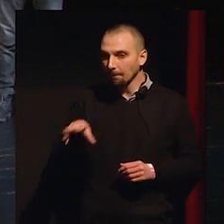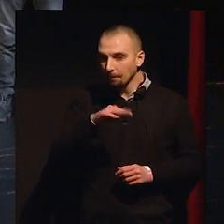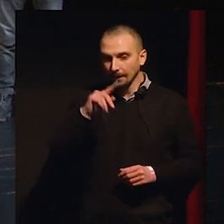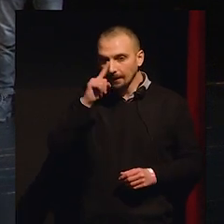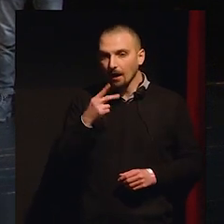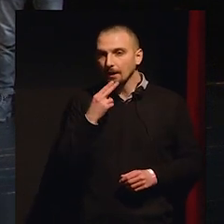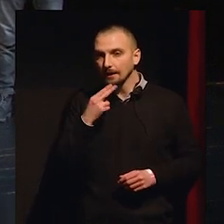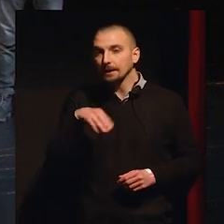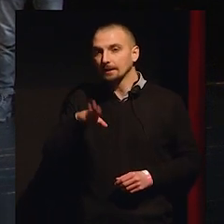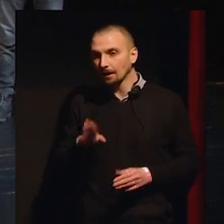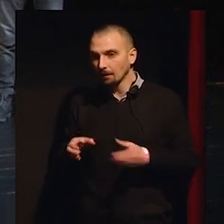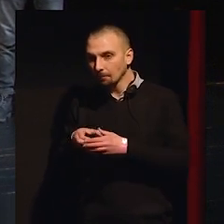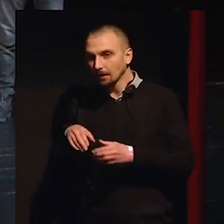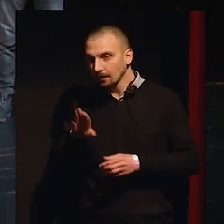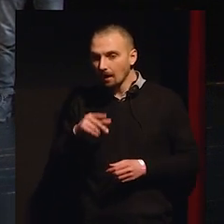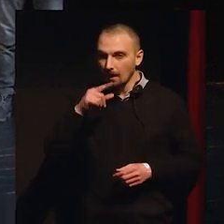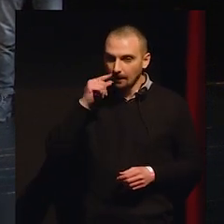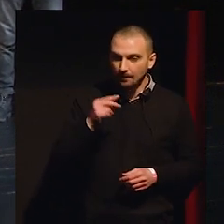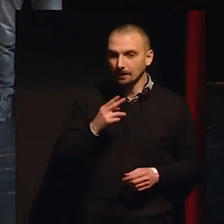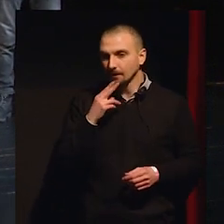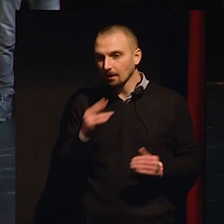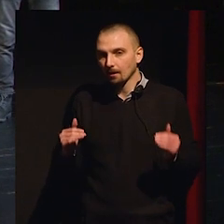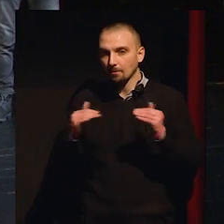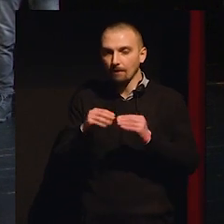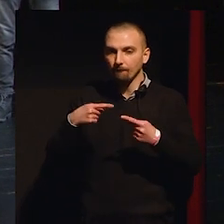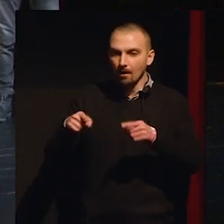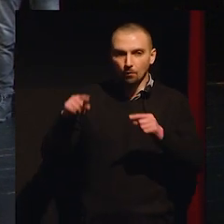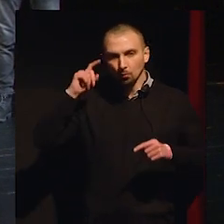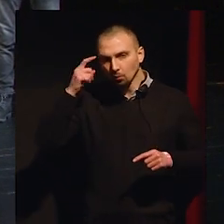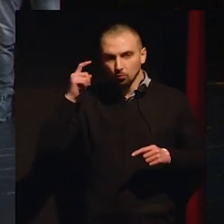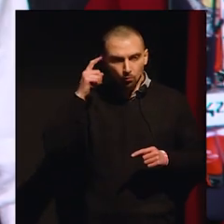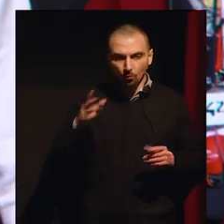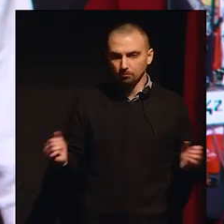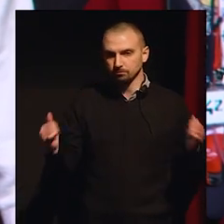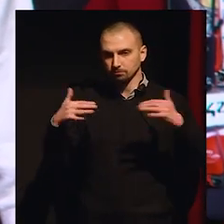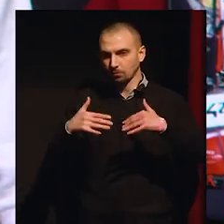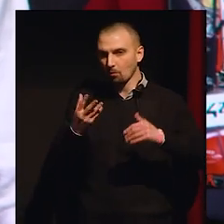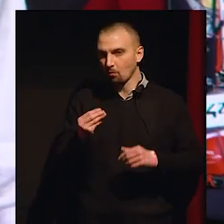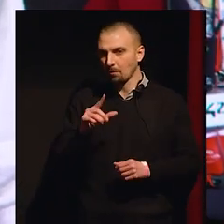we can’t just come together as women, but we need to bring together all the different views. That is why